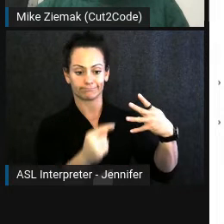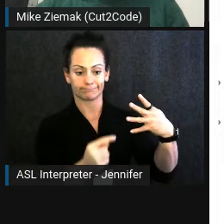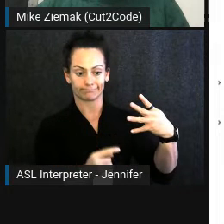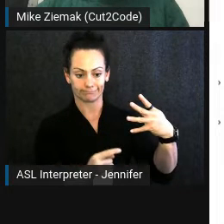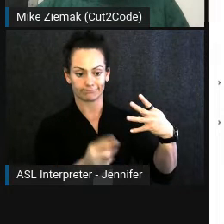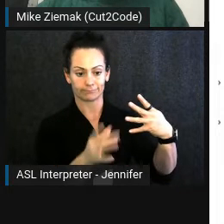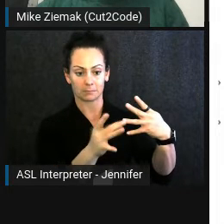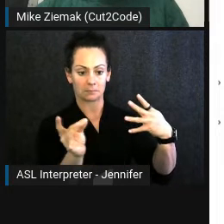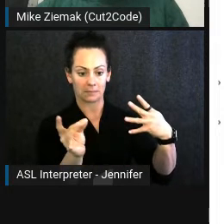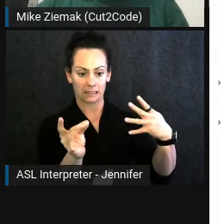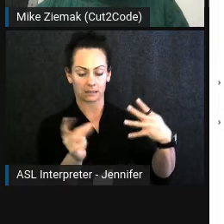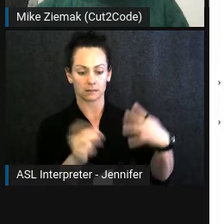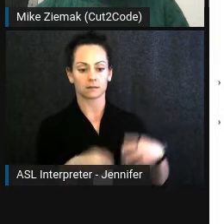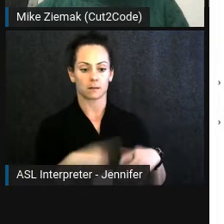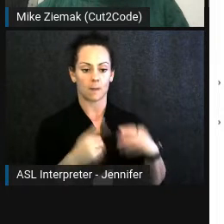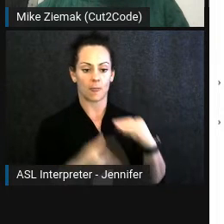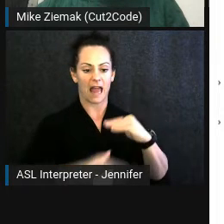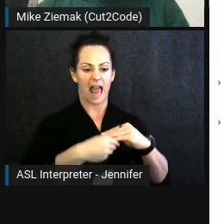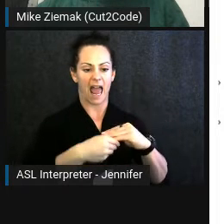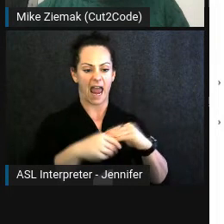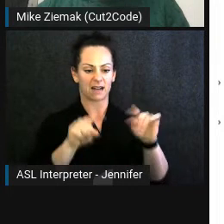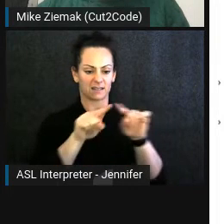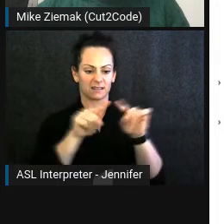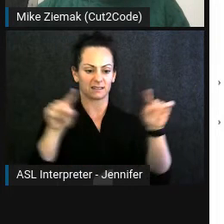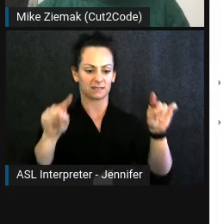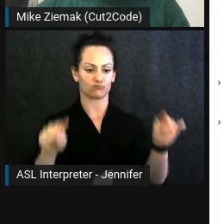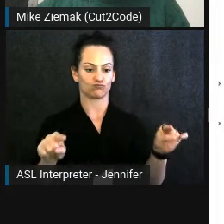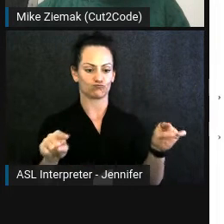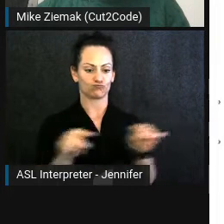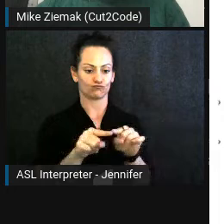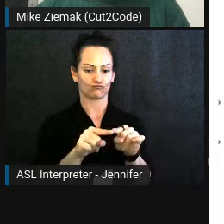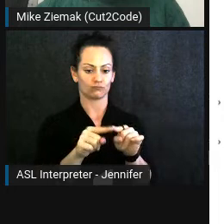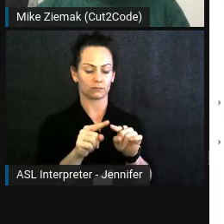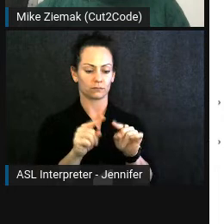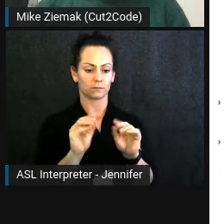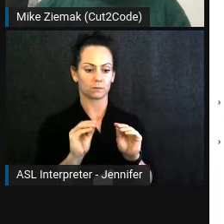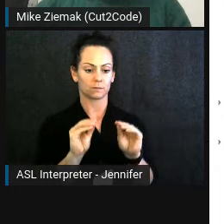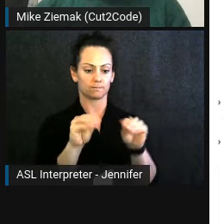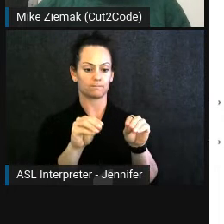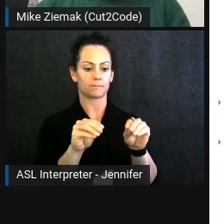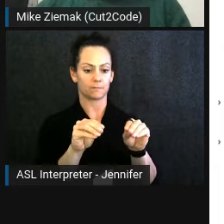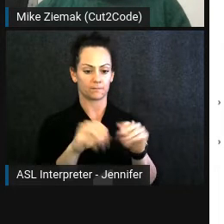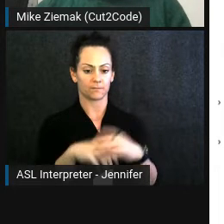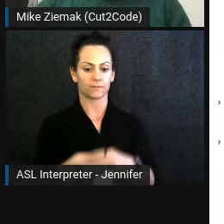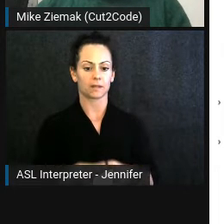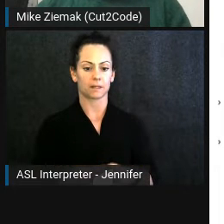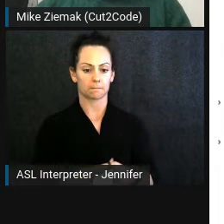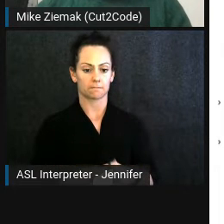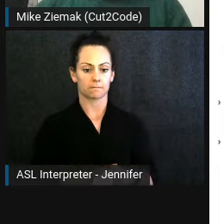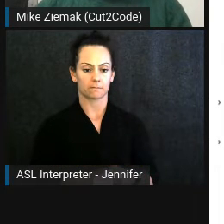Let's add a container here, insert before container.